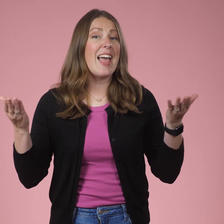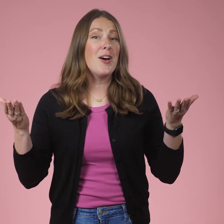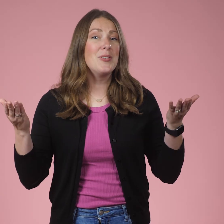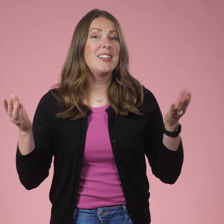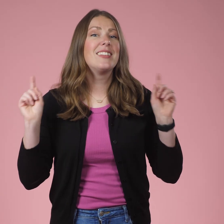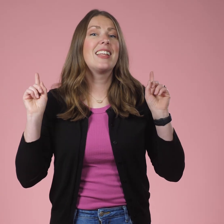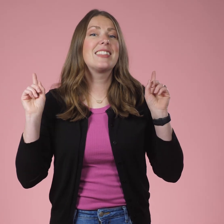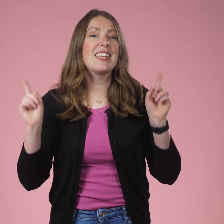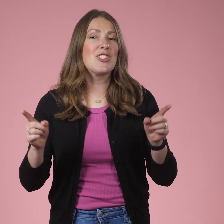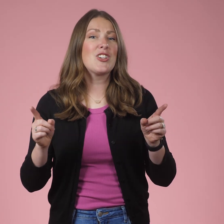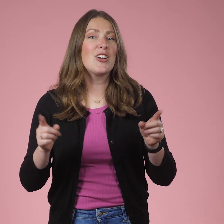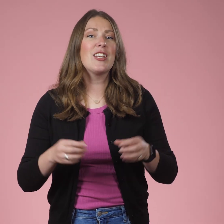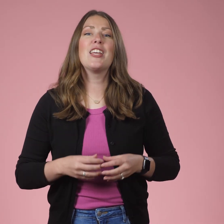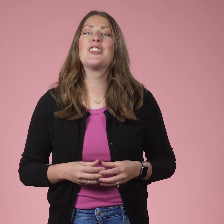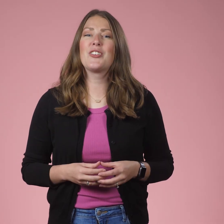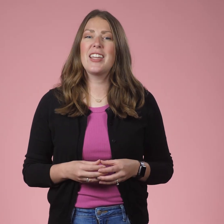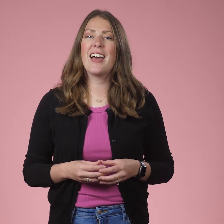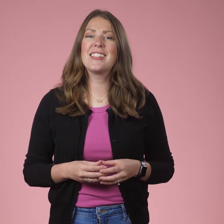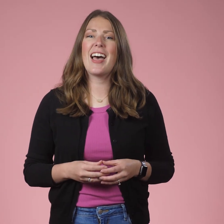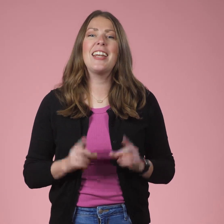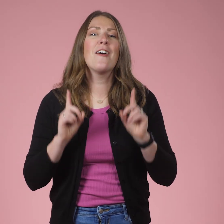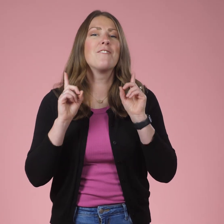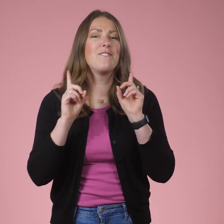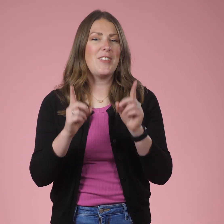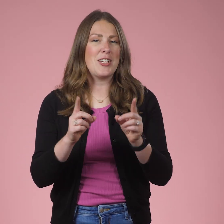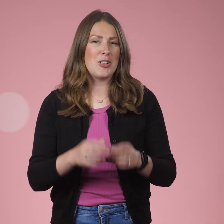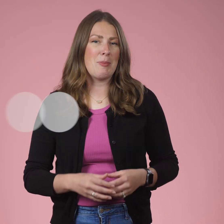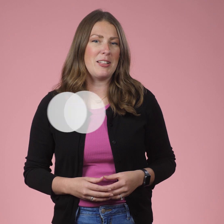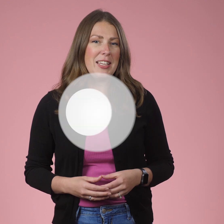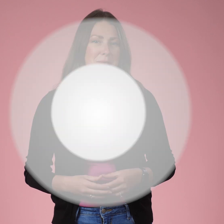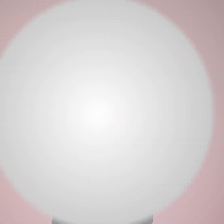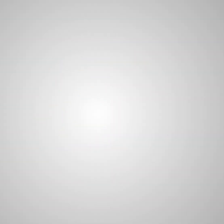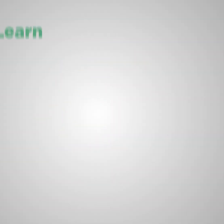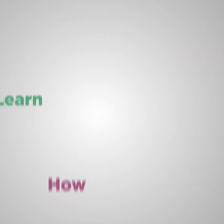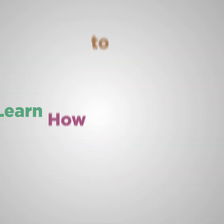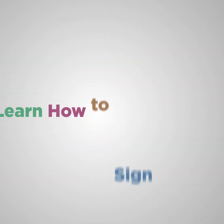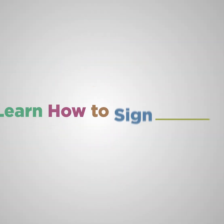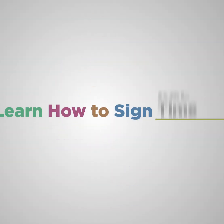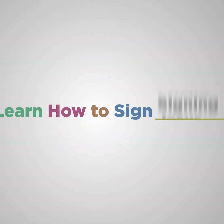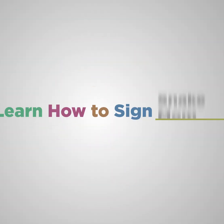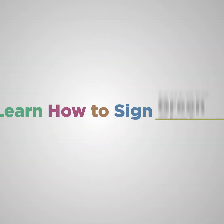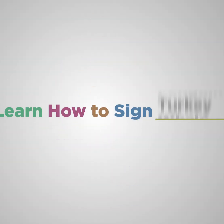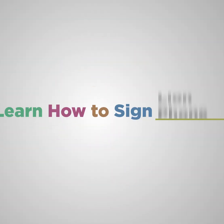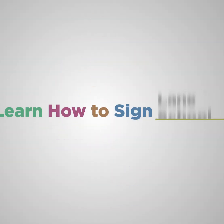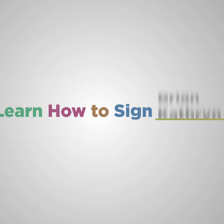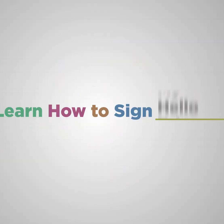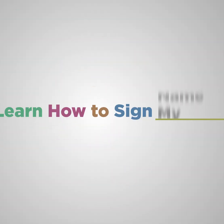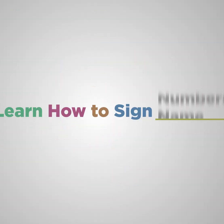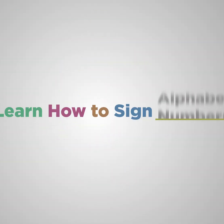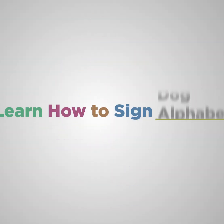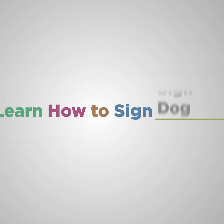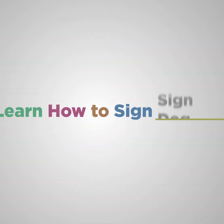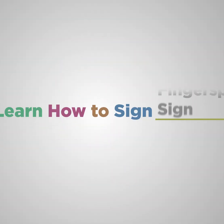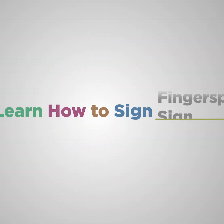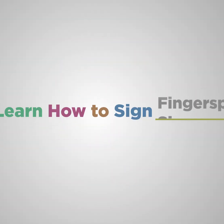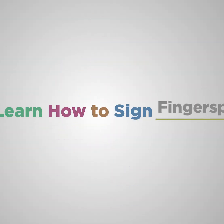Now let's get started in learning how to sign fingerspelling.